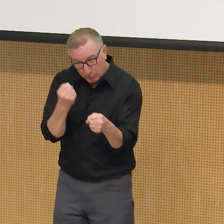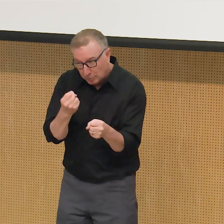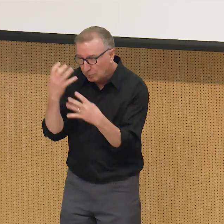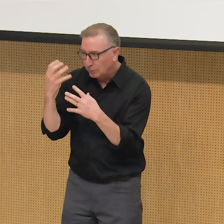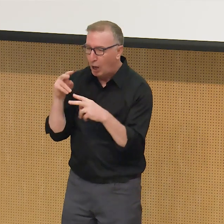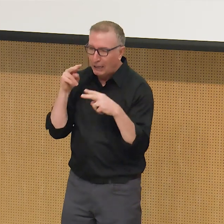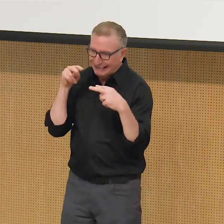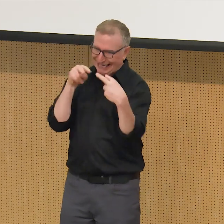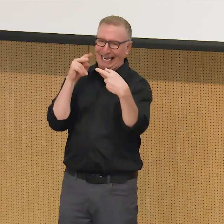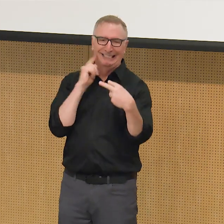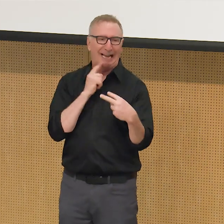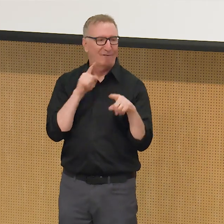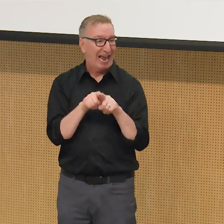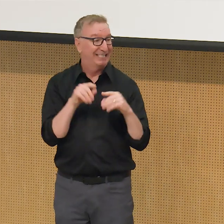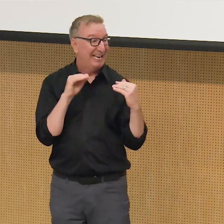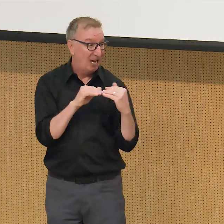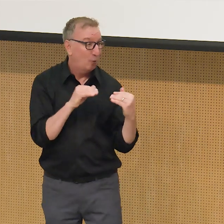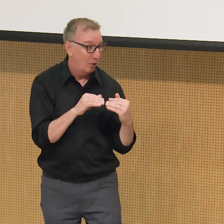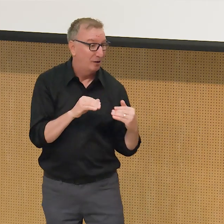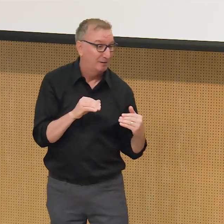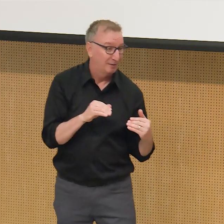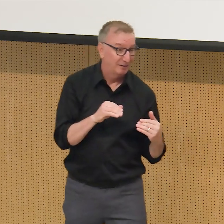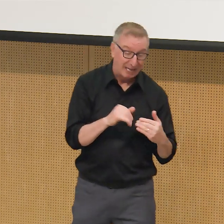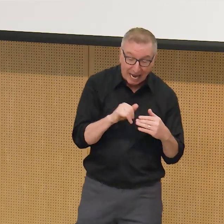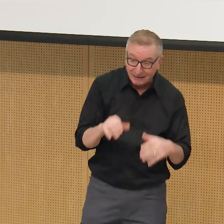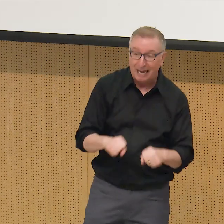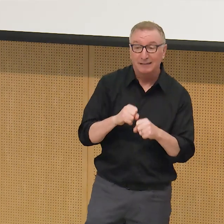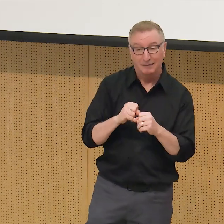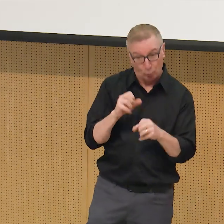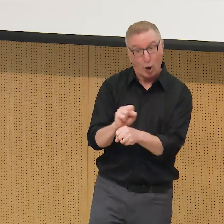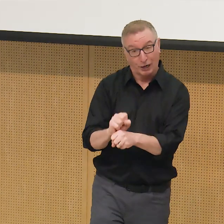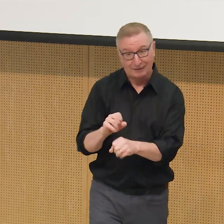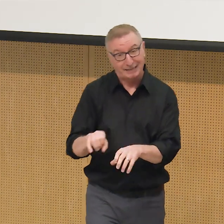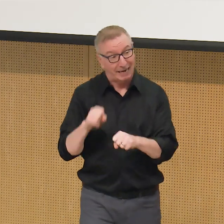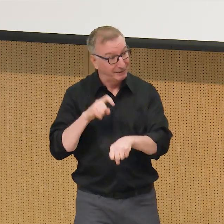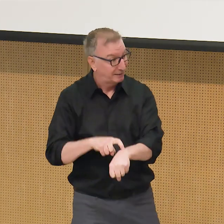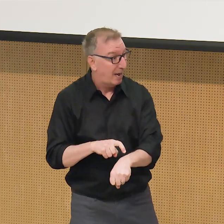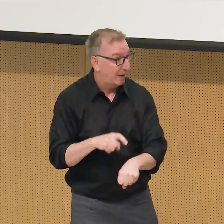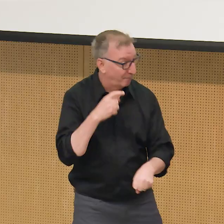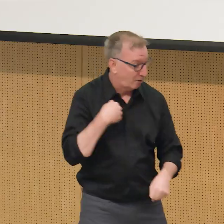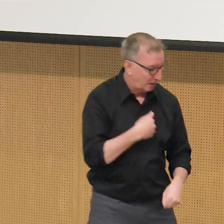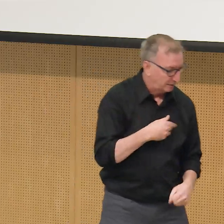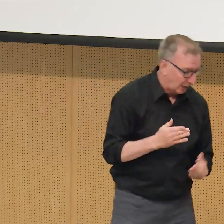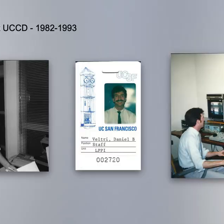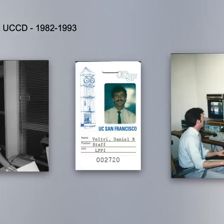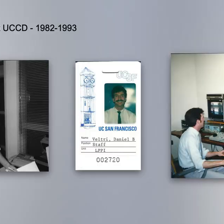that I have in my brain, I had to acknowledge it, toss it, and work through that audism